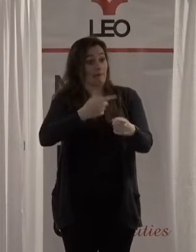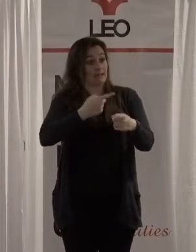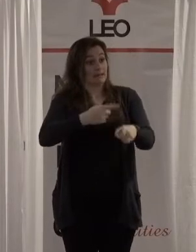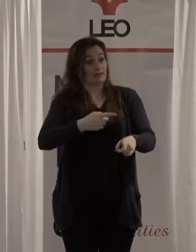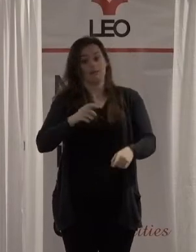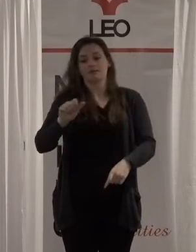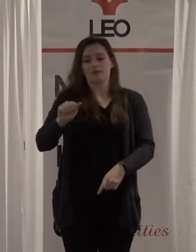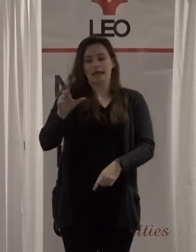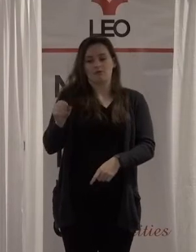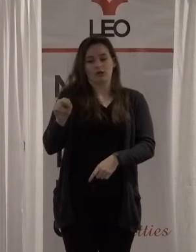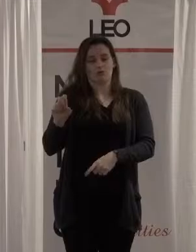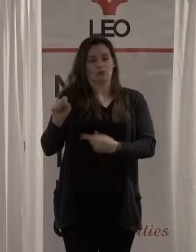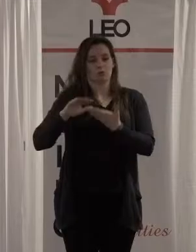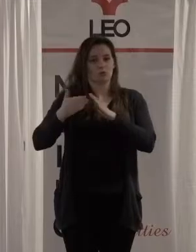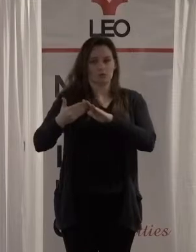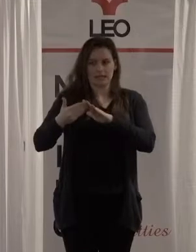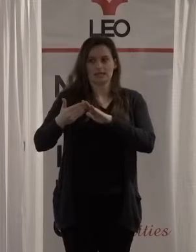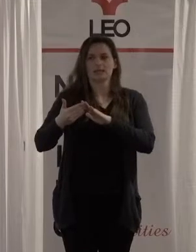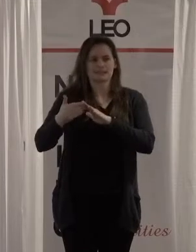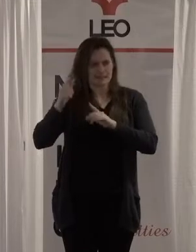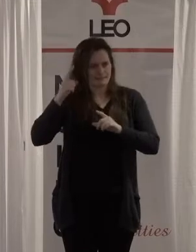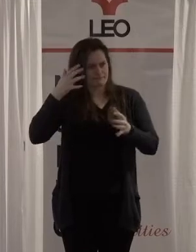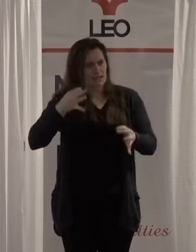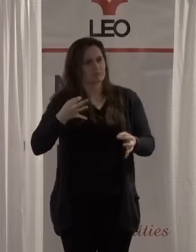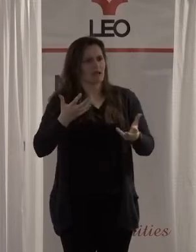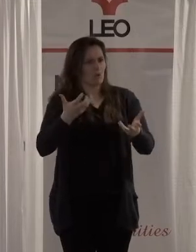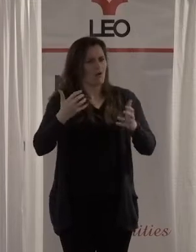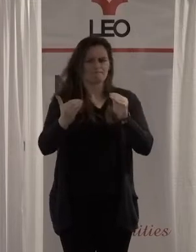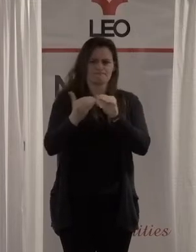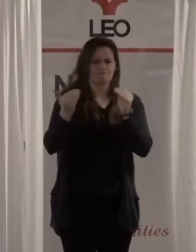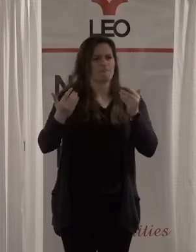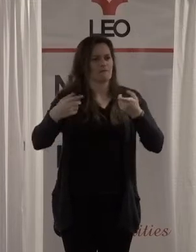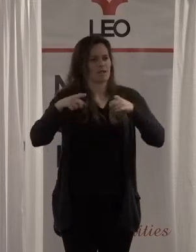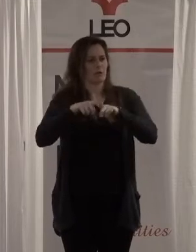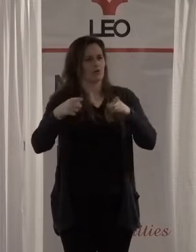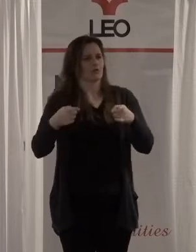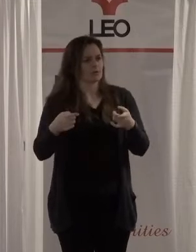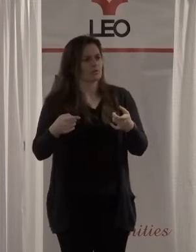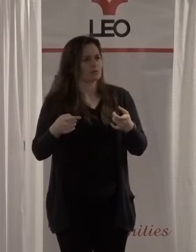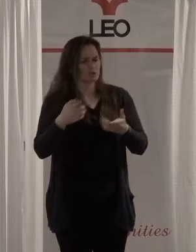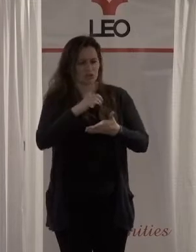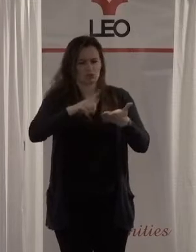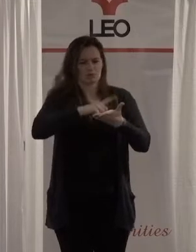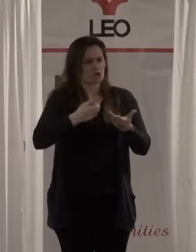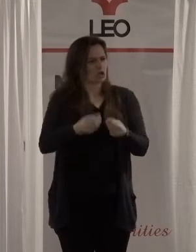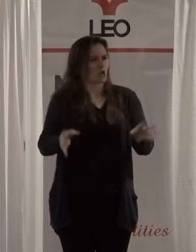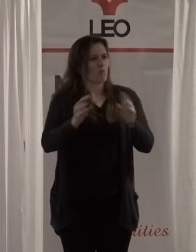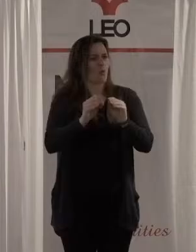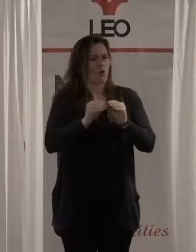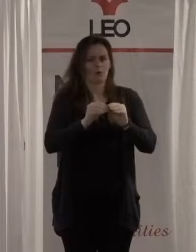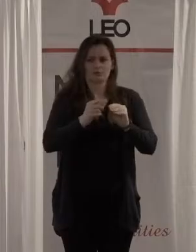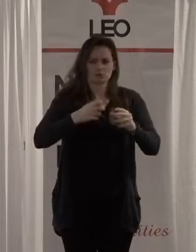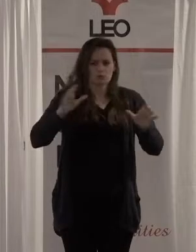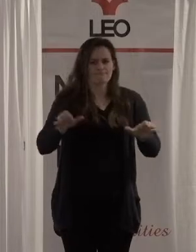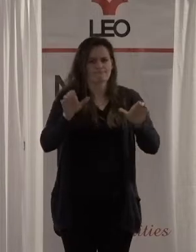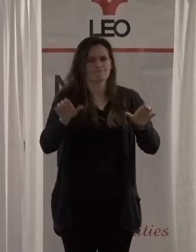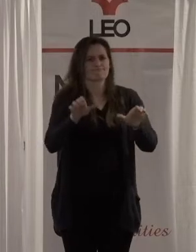AND SEEKING FAIRNESS AND EQUITY AND END TO DISCRIMINATION BUT HERE WE ARE 62 YEARS LATER